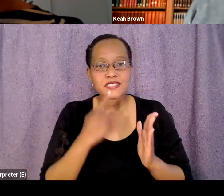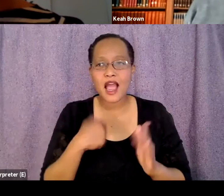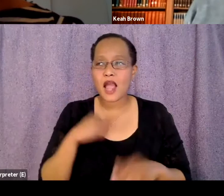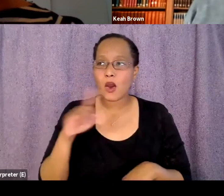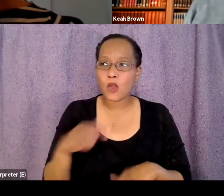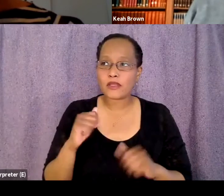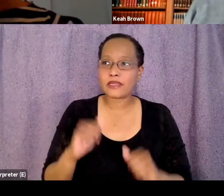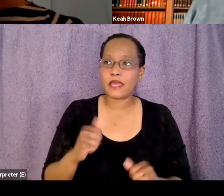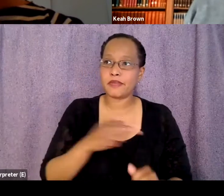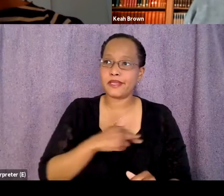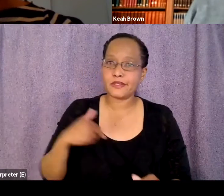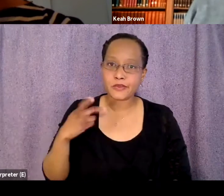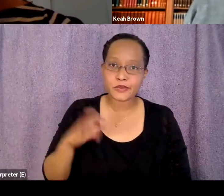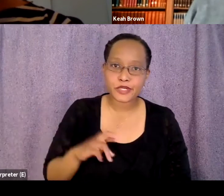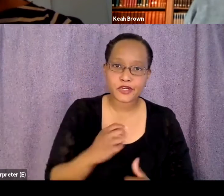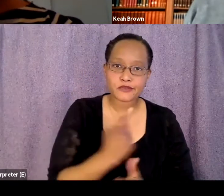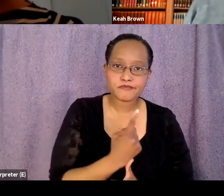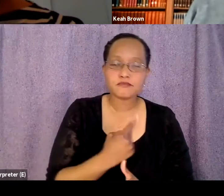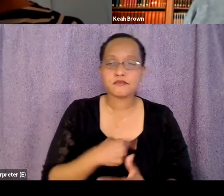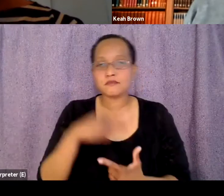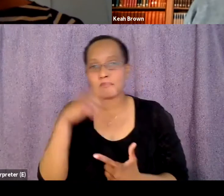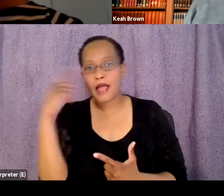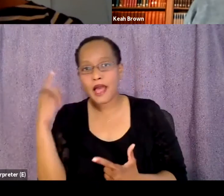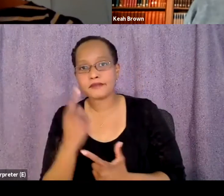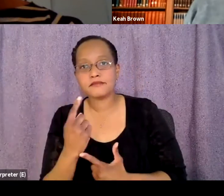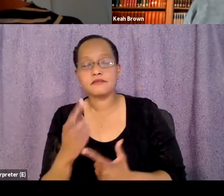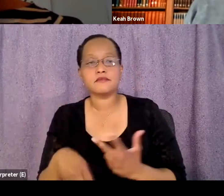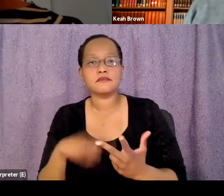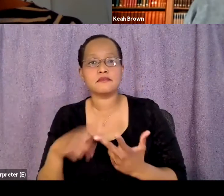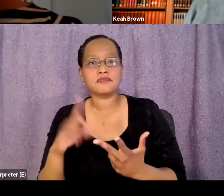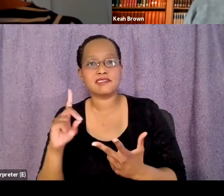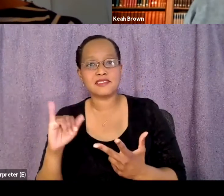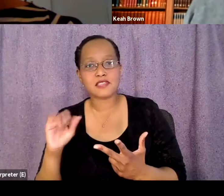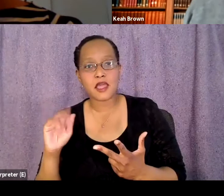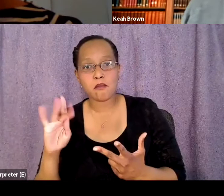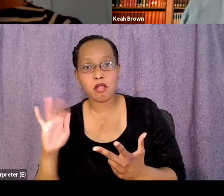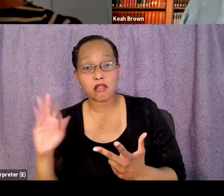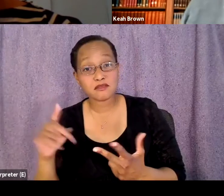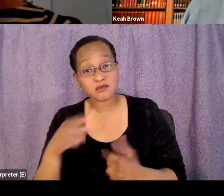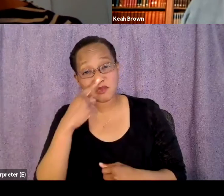can only be be black, I can only be disabled. Nicole Redding (she/her): Can you speak to how all of us can more fully embrace our intersectional